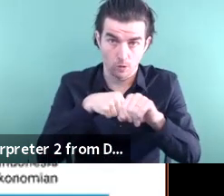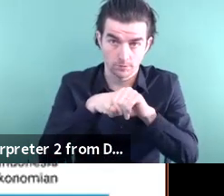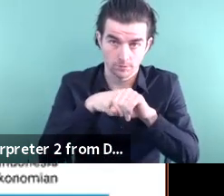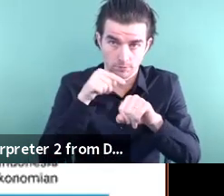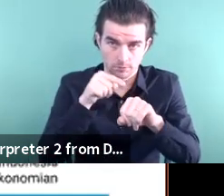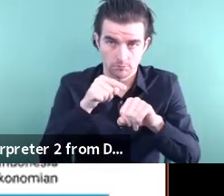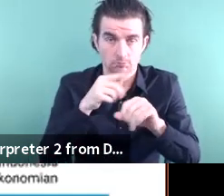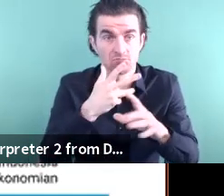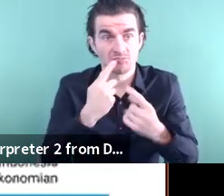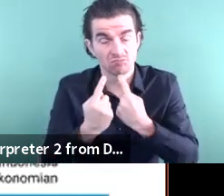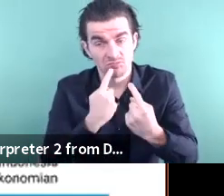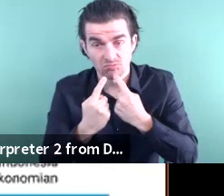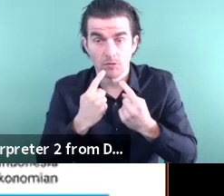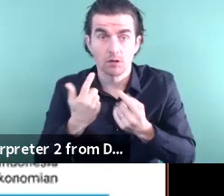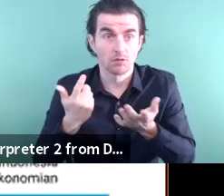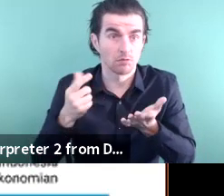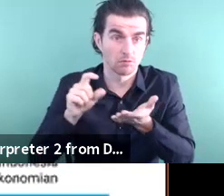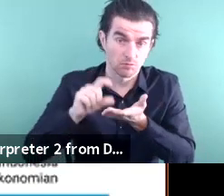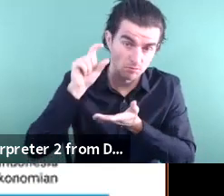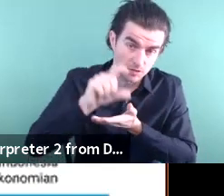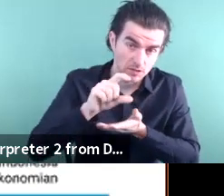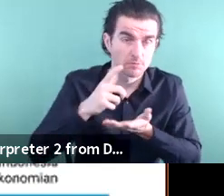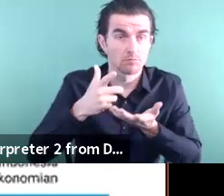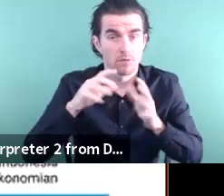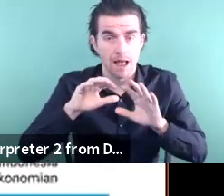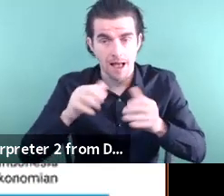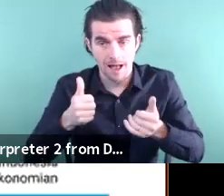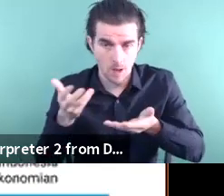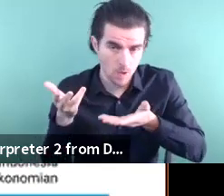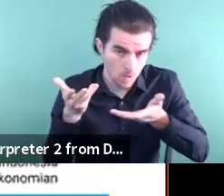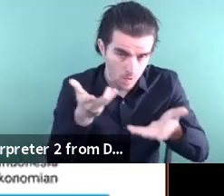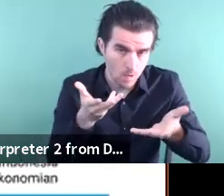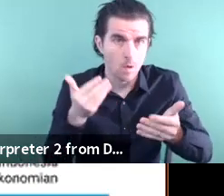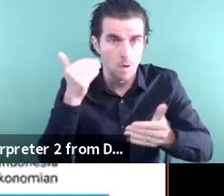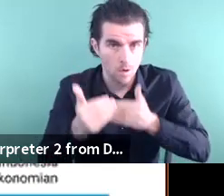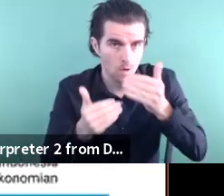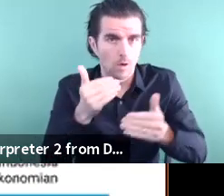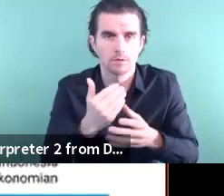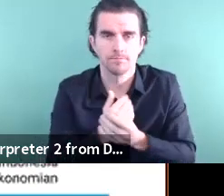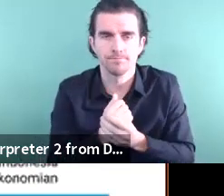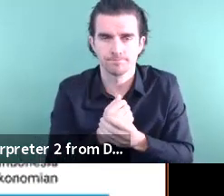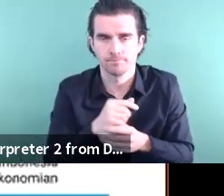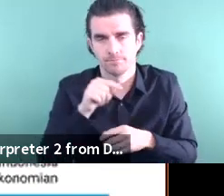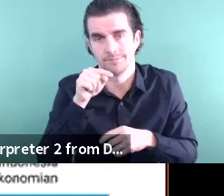provincial level, at the municipal level, you do see quite a lot of things happening,